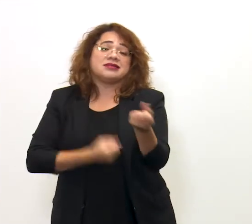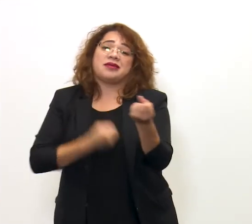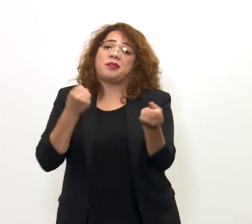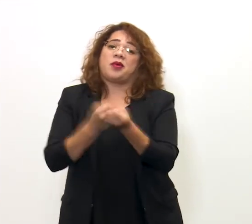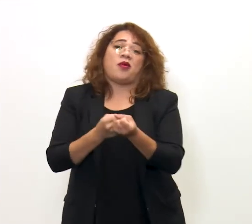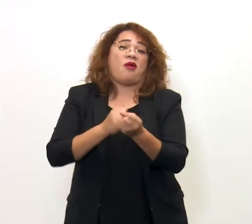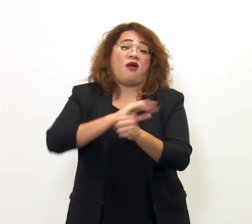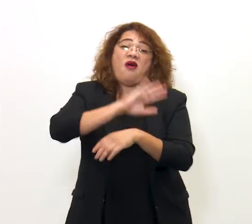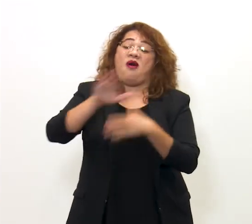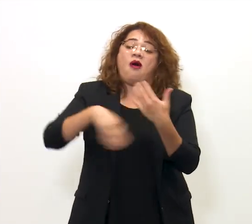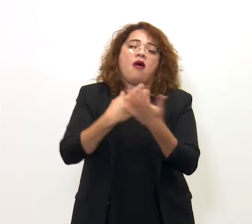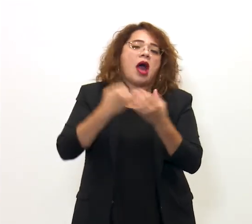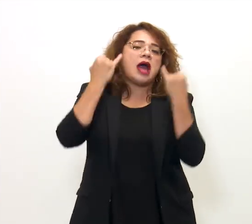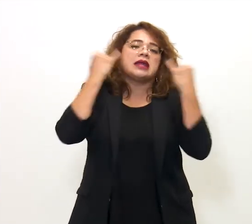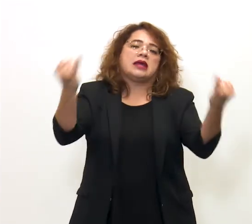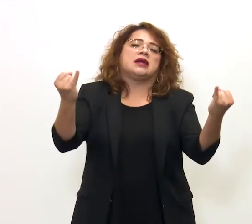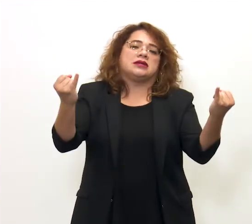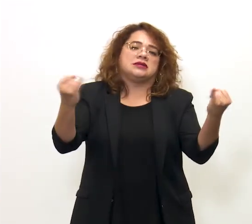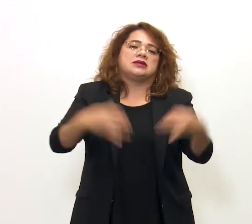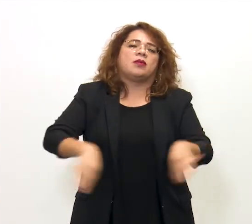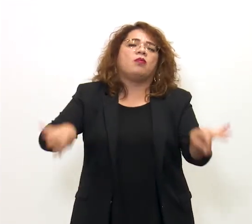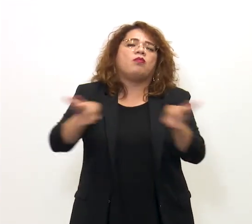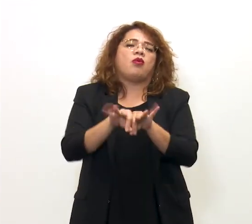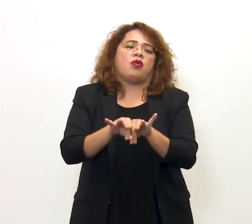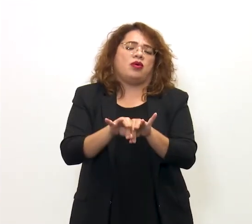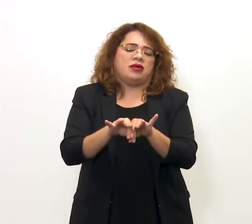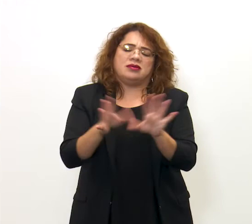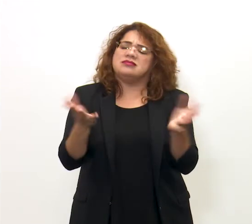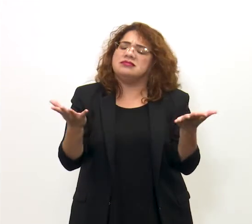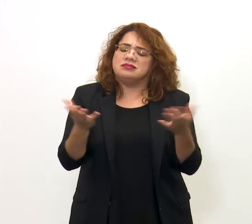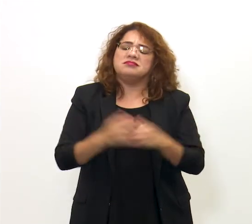are great ideas and I think we're going to, we're going to have some we're rolling out as well. All